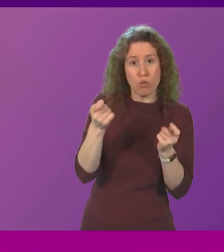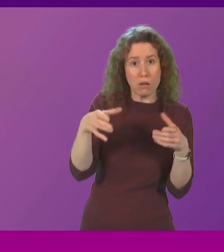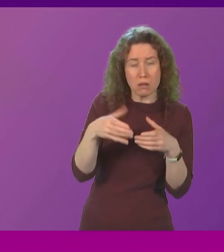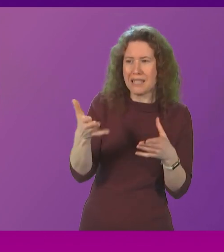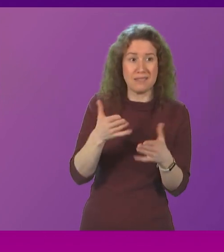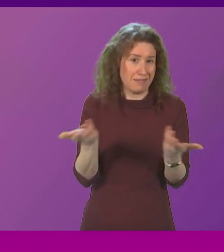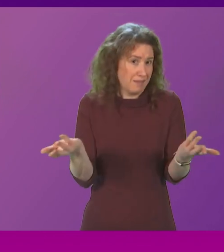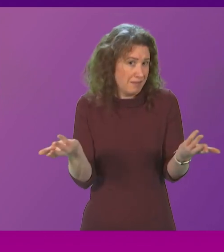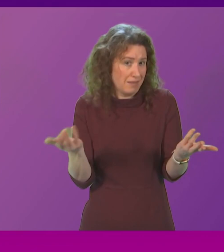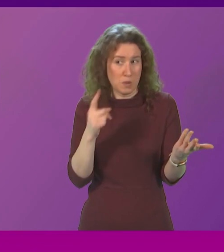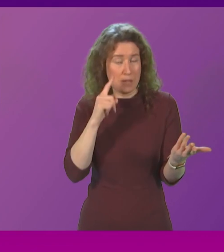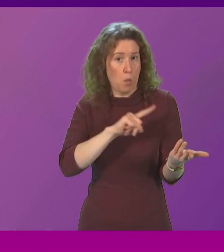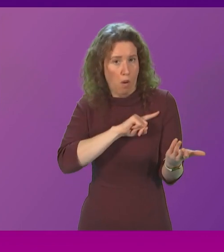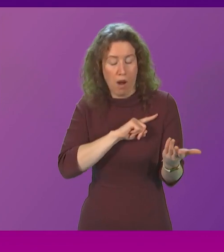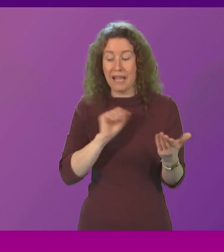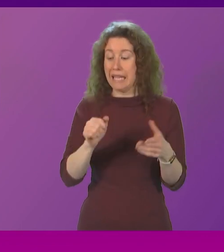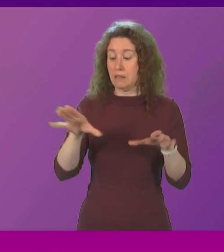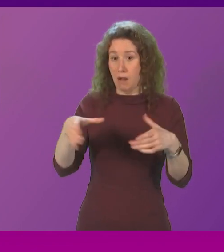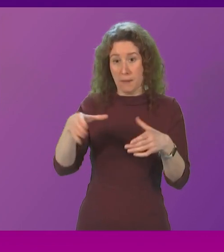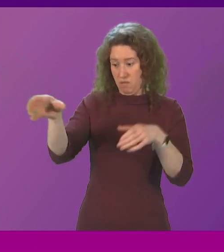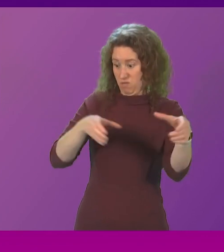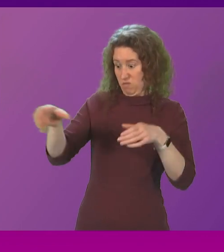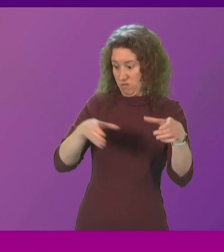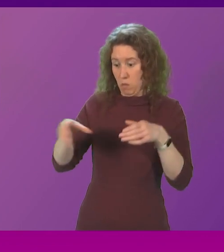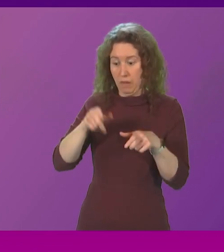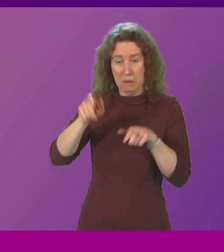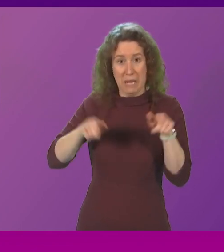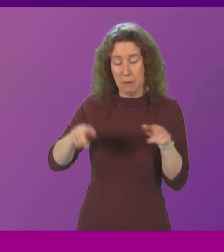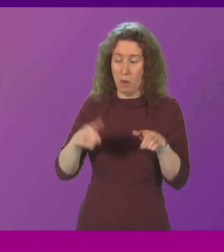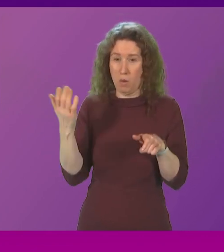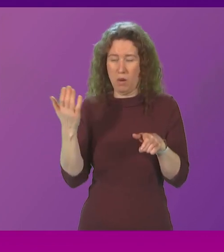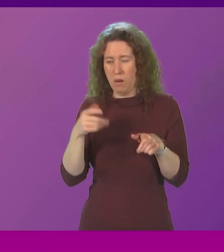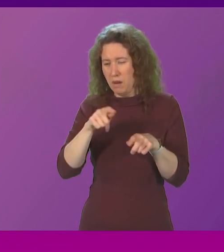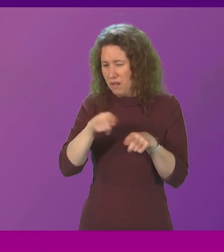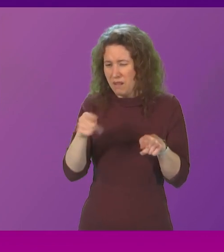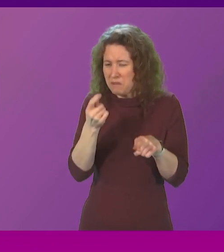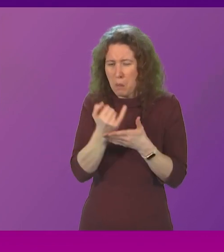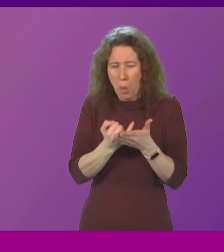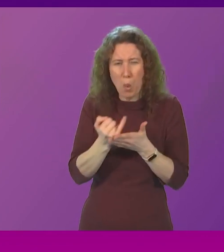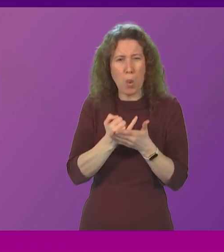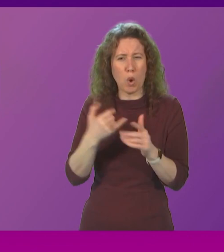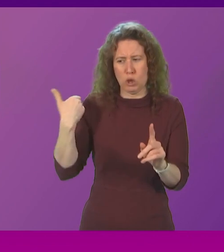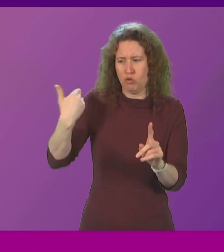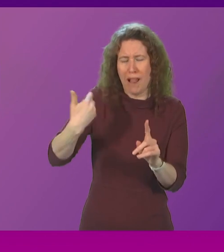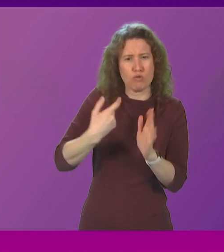Humza Yousaf has stuffed his Cabinet full with his predecessor’s lackeys—ministers with almost as poor a track record in government as his.